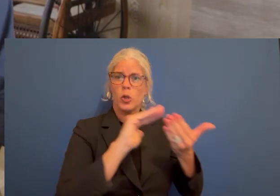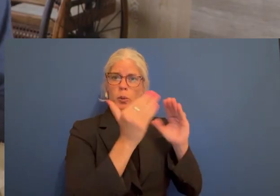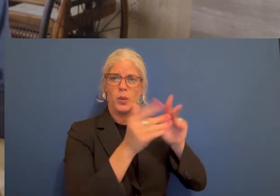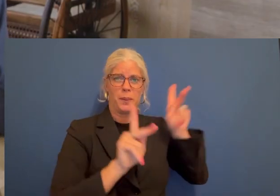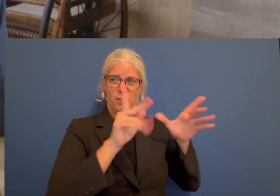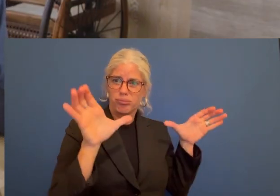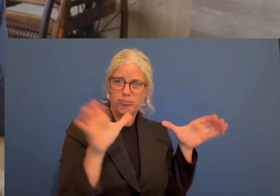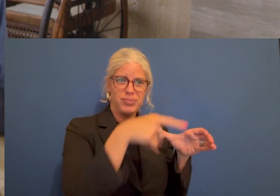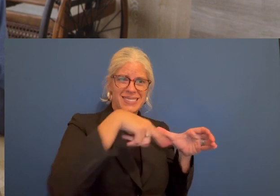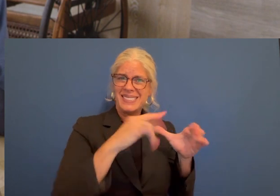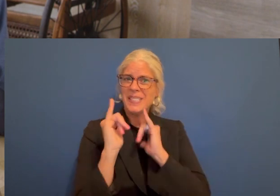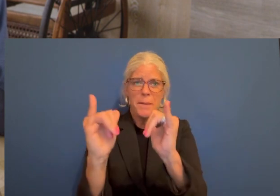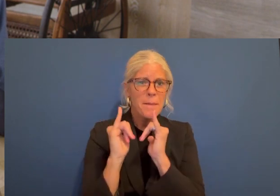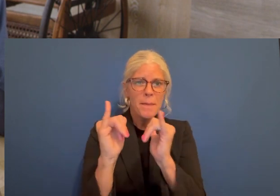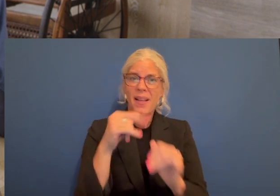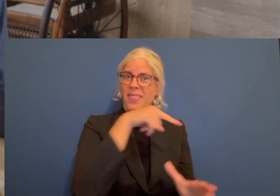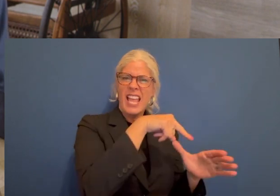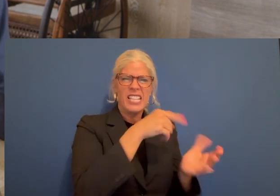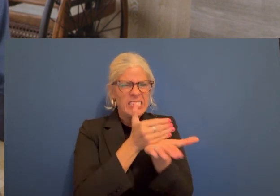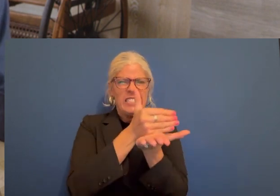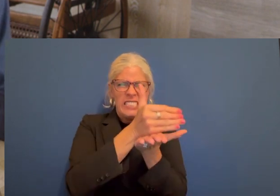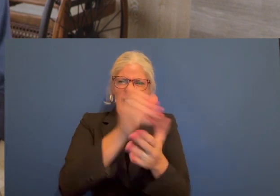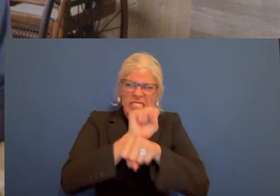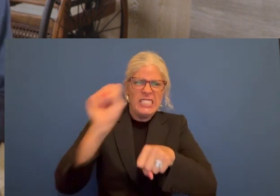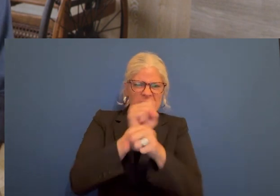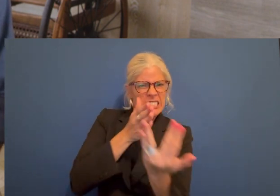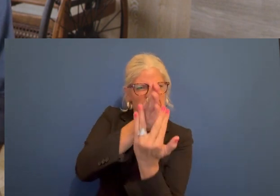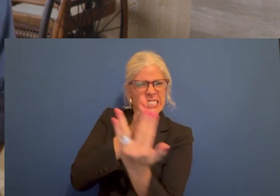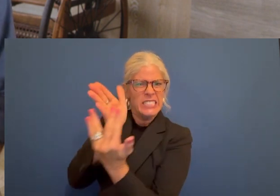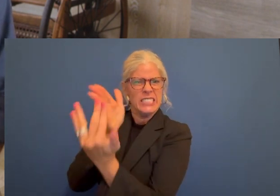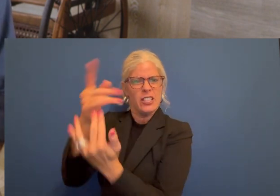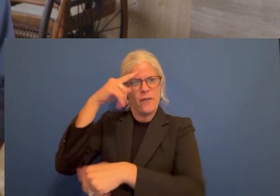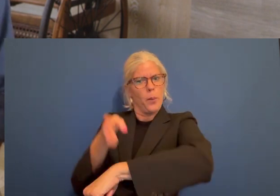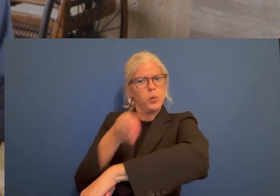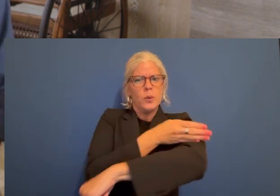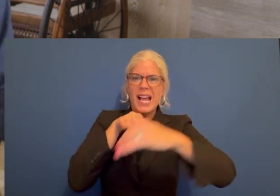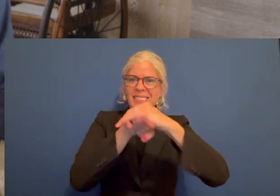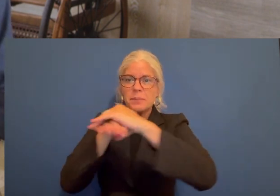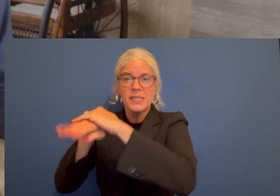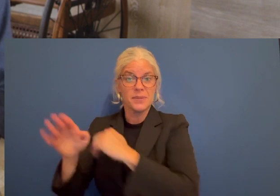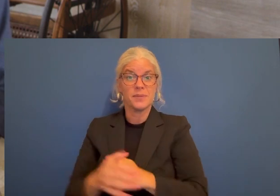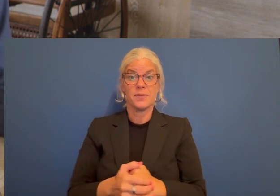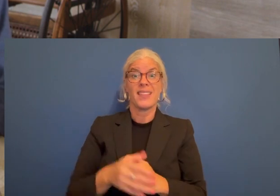There is a whole community of people just like you and me that continue to pave a way to improve accessibility.